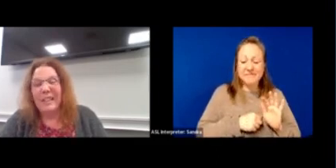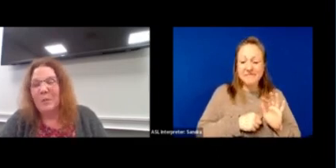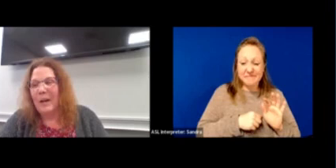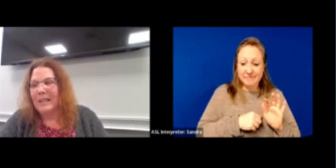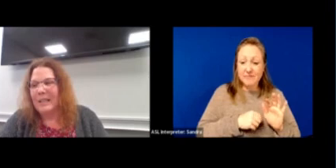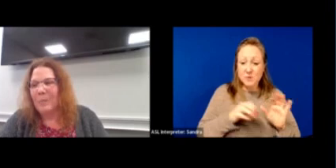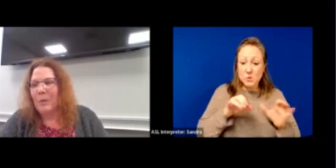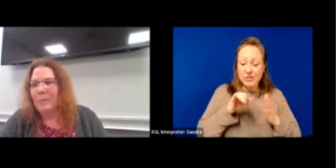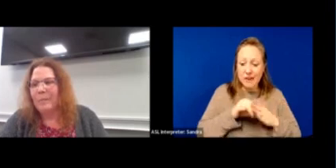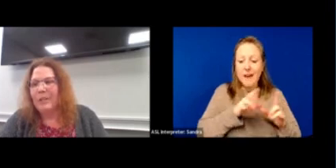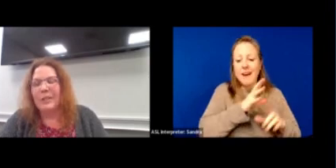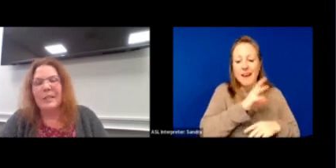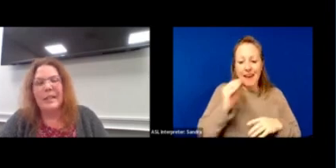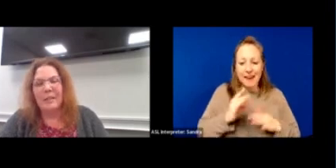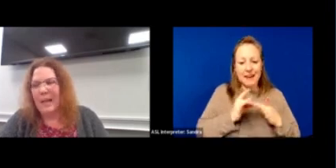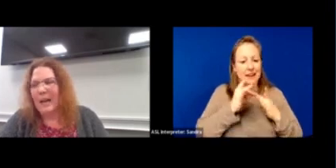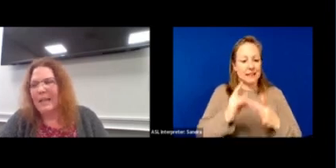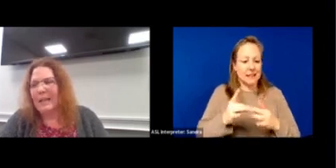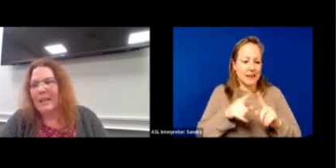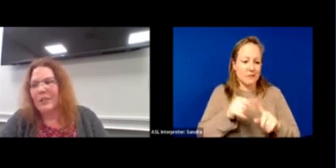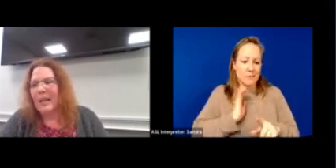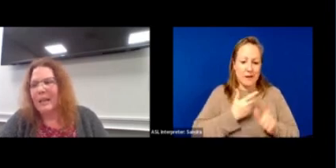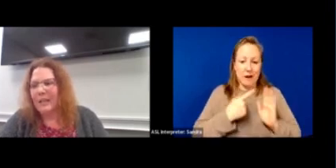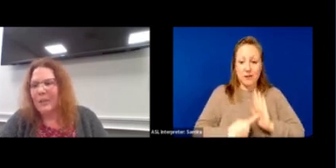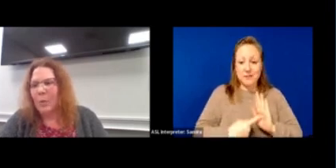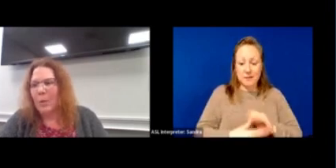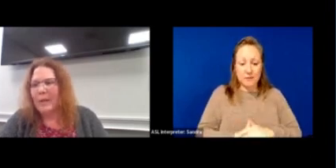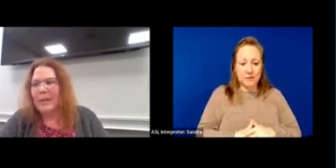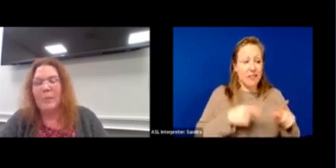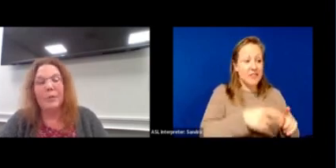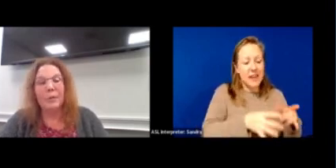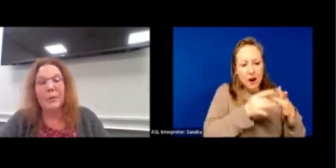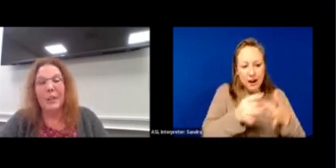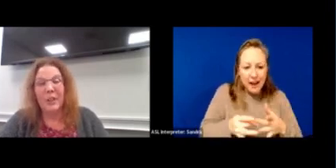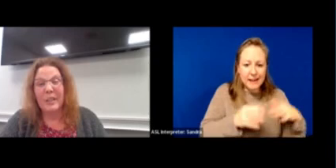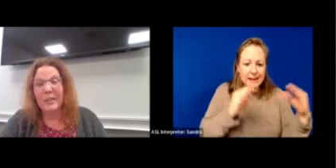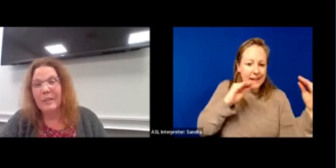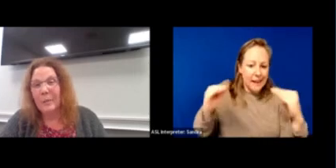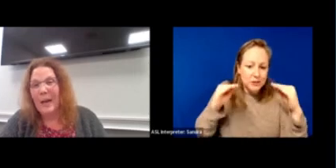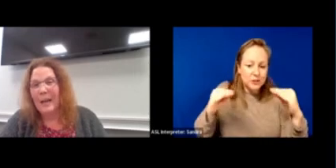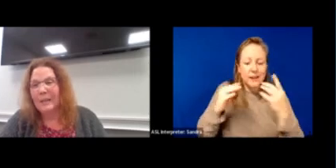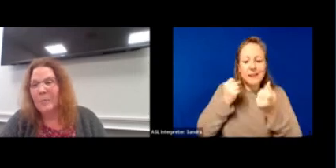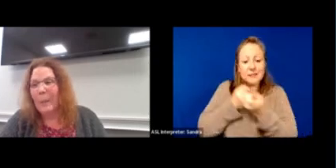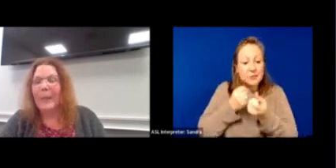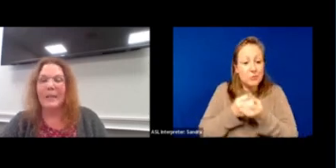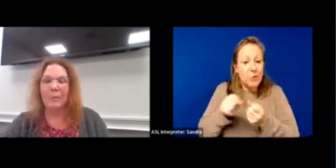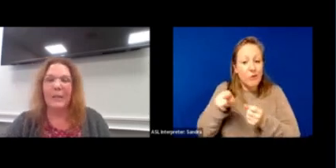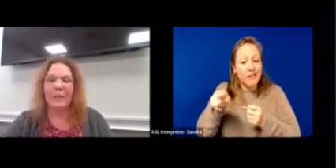lead by example, just as they are guiding, educating and supporting people through the good, the bad. And as we know